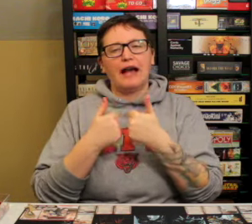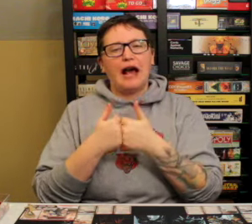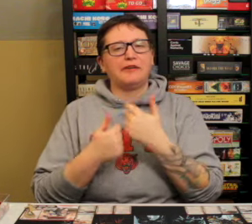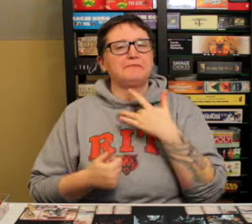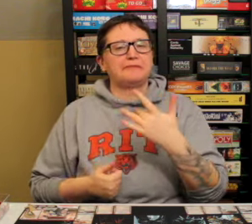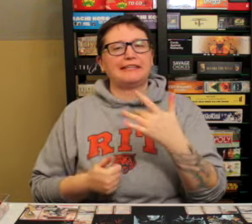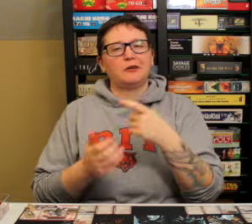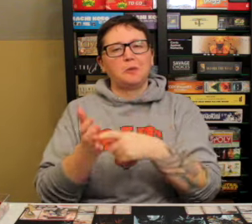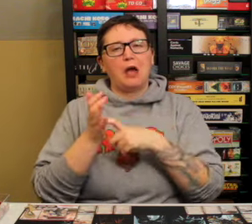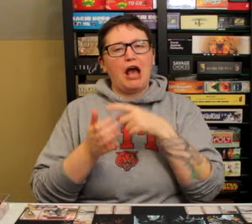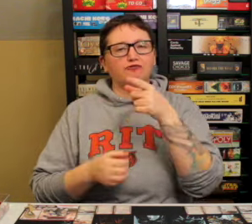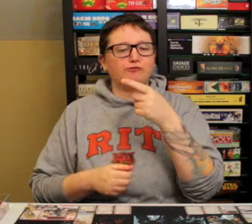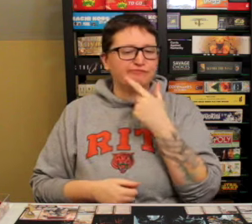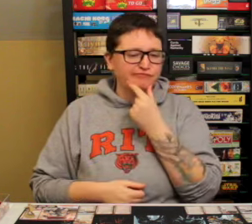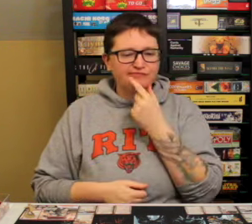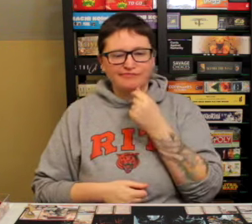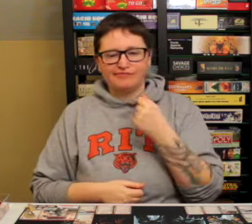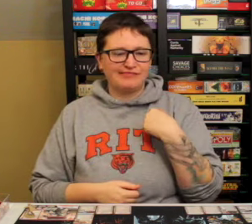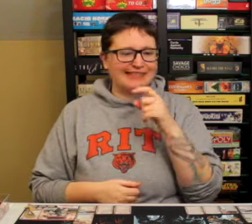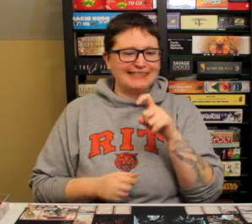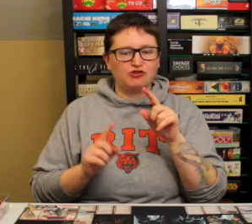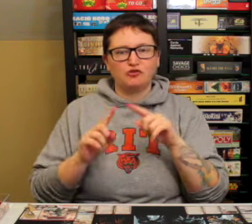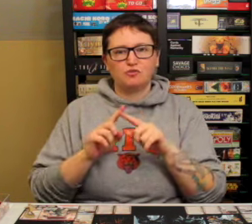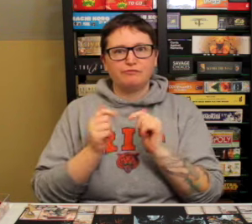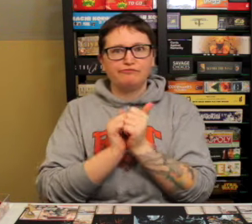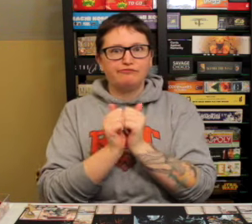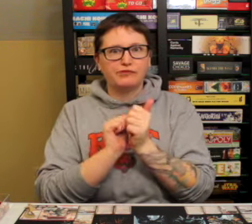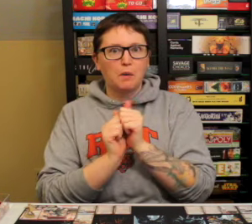That type of game typically requires you to